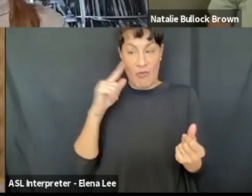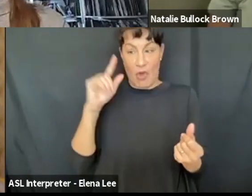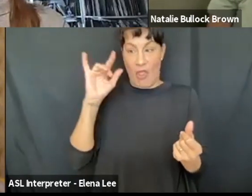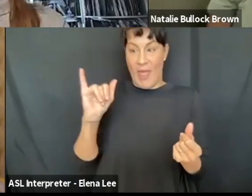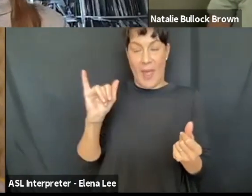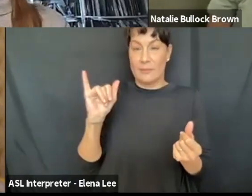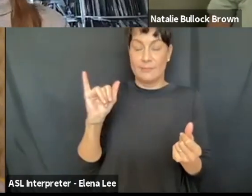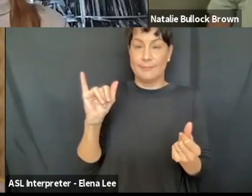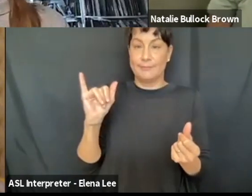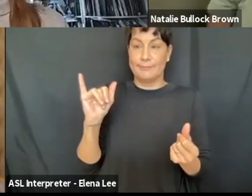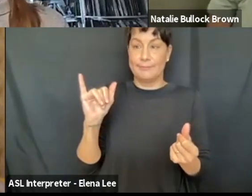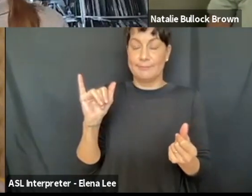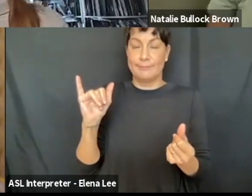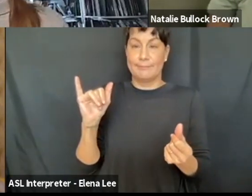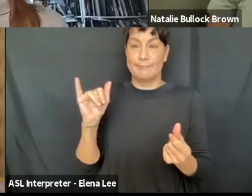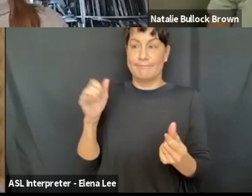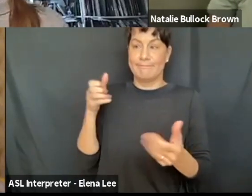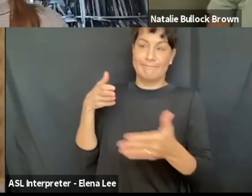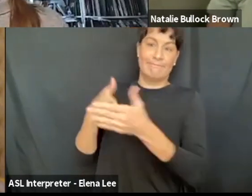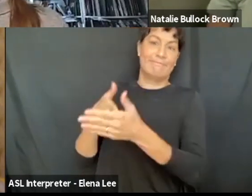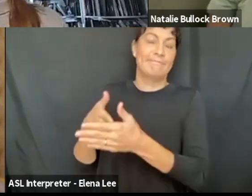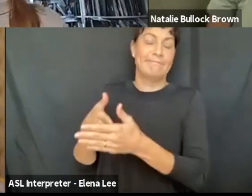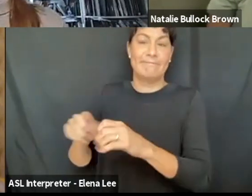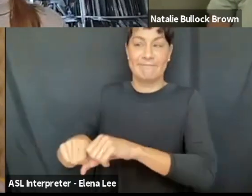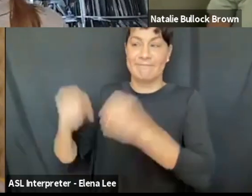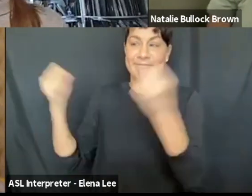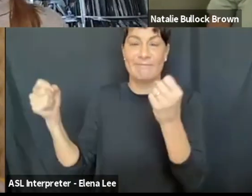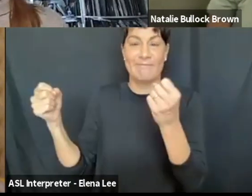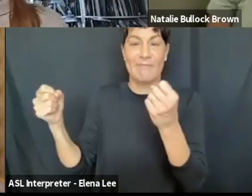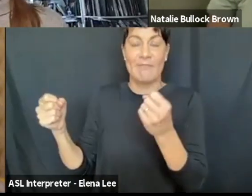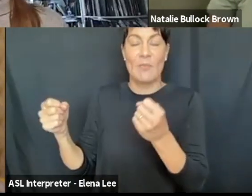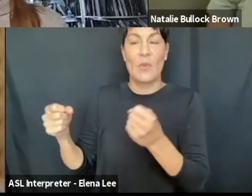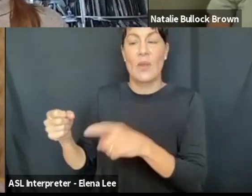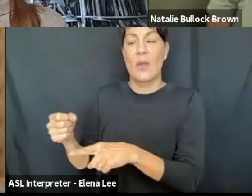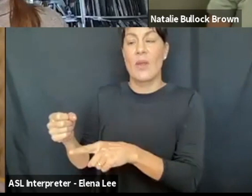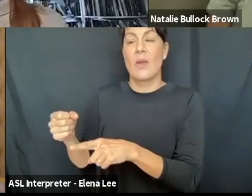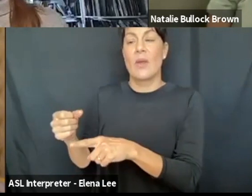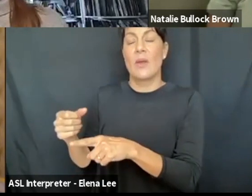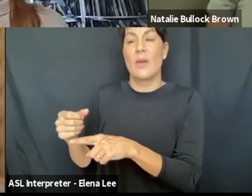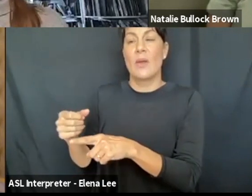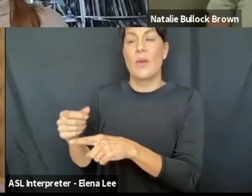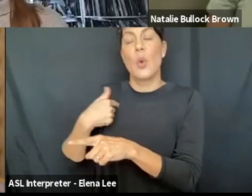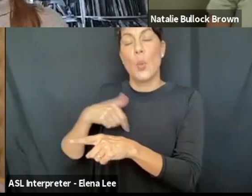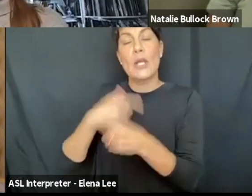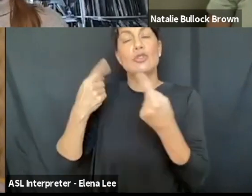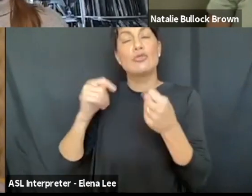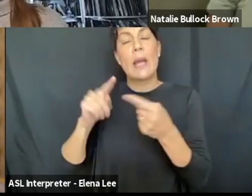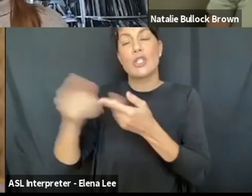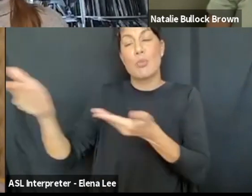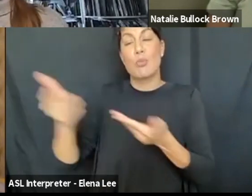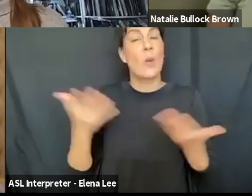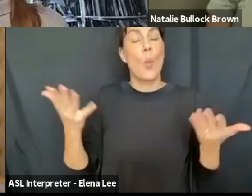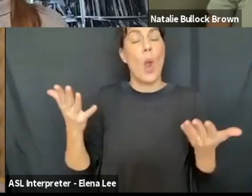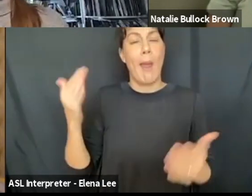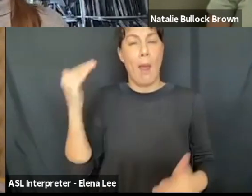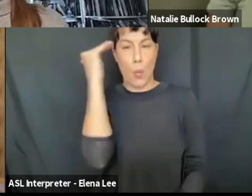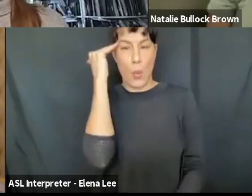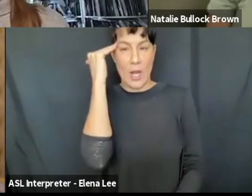Really what we can tell you is we were trying to bring awareness about this story and bring awareness about what it is that happened to you.